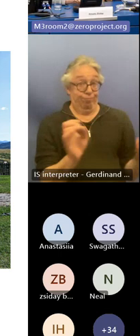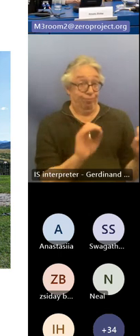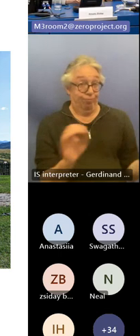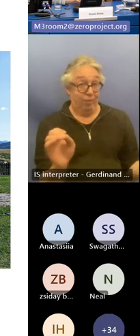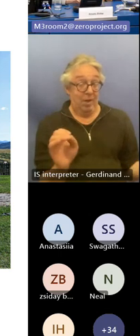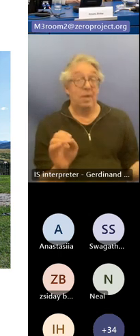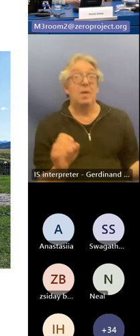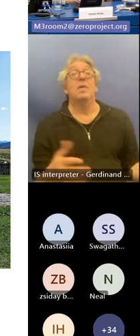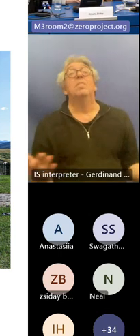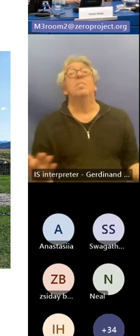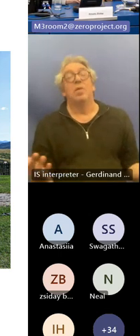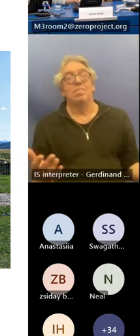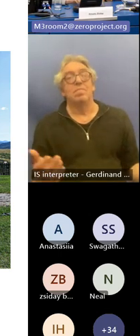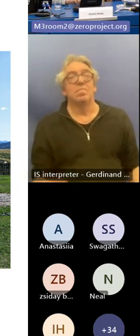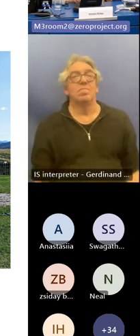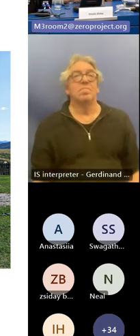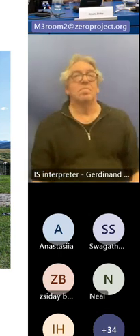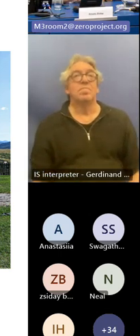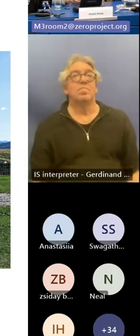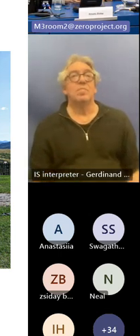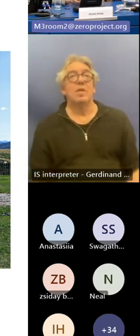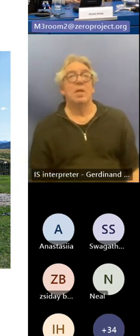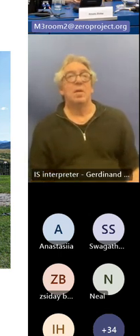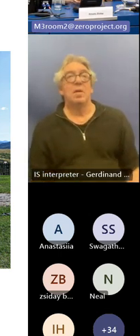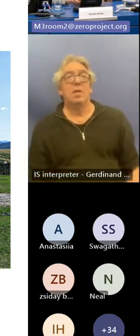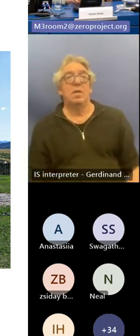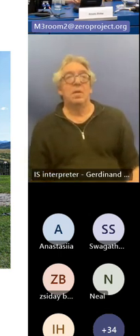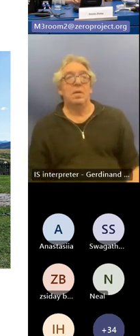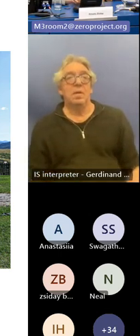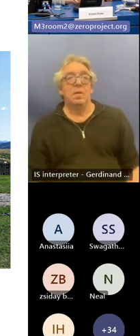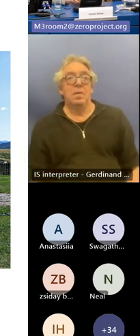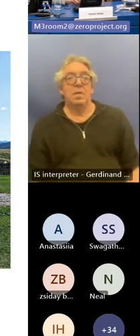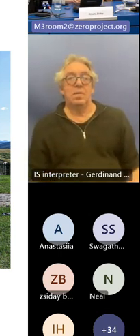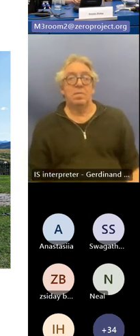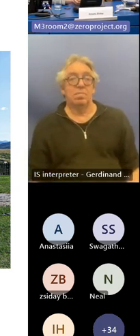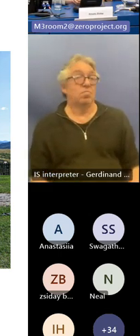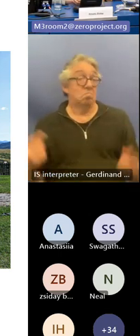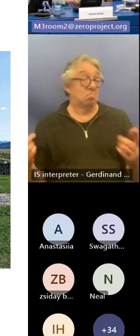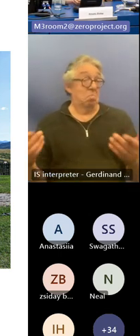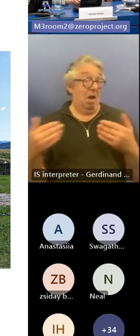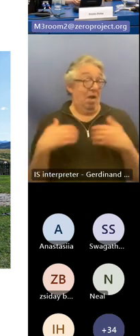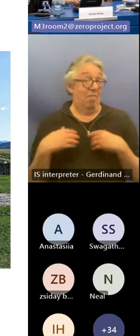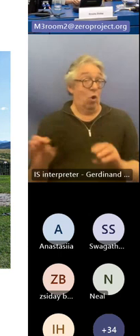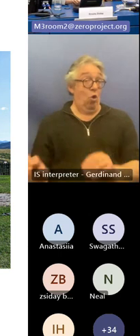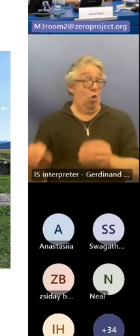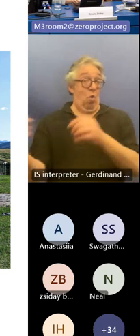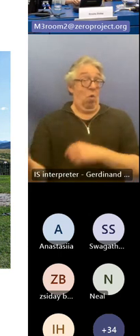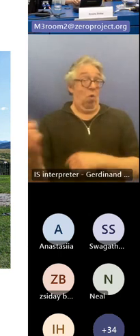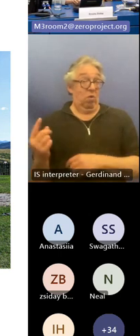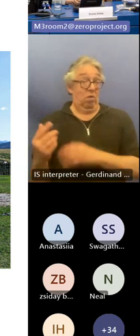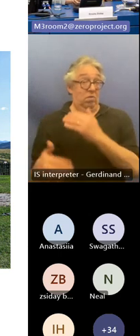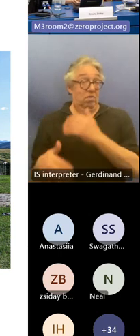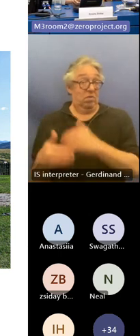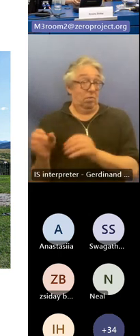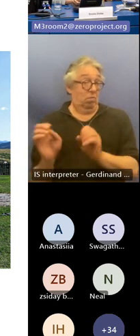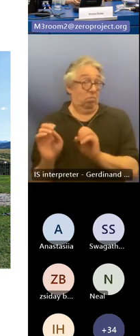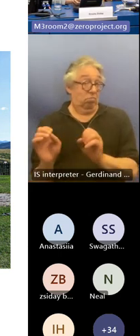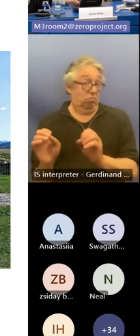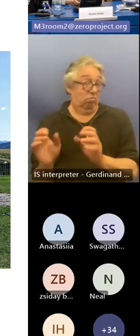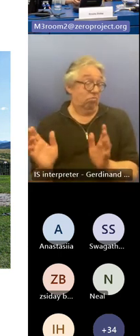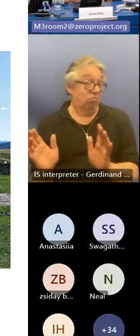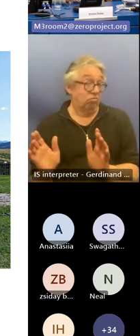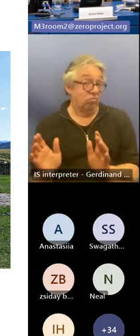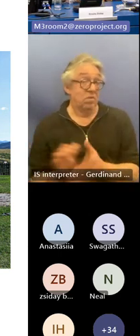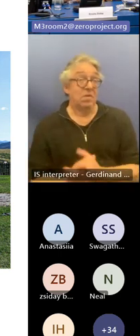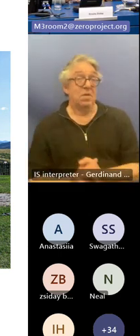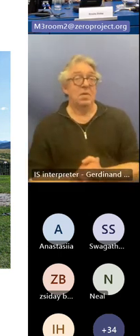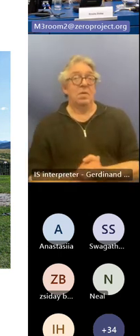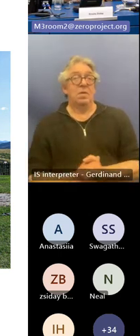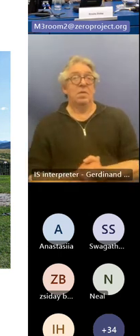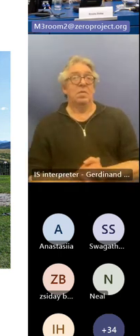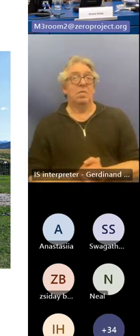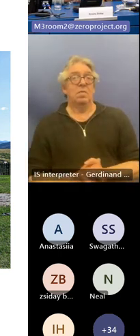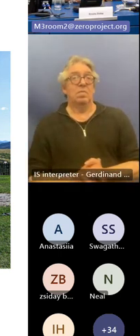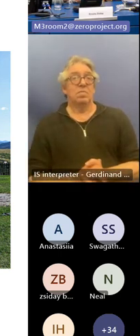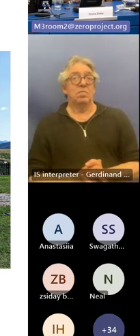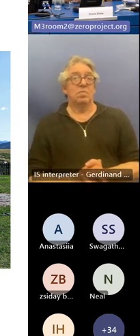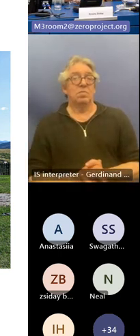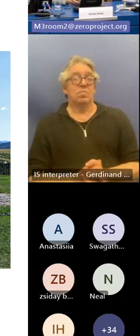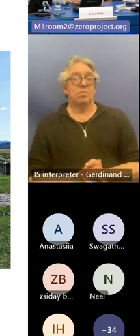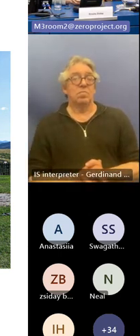youngsters who are from the nondisabled community. This is how we believe social communication and